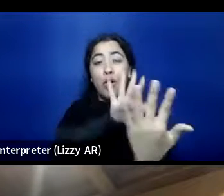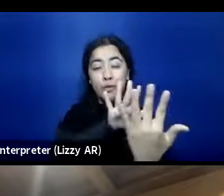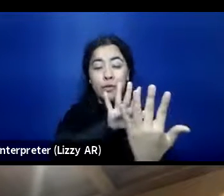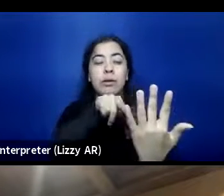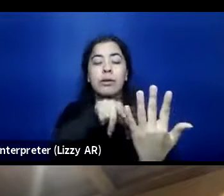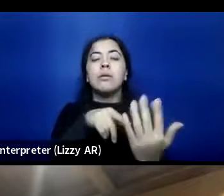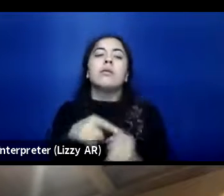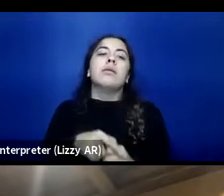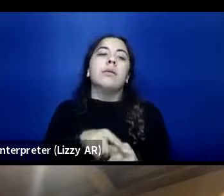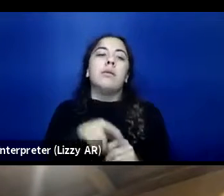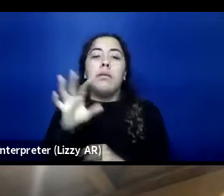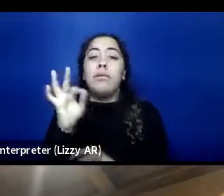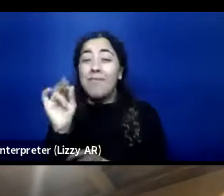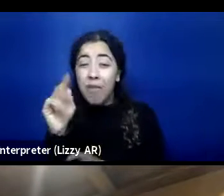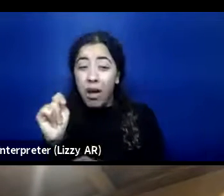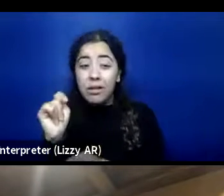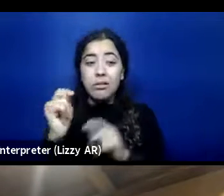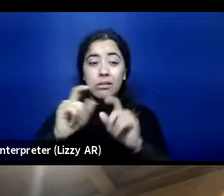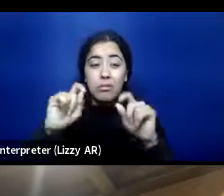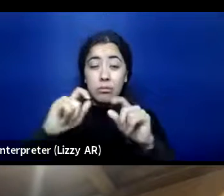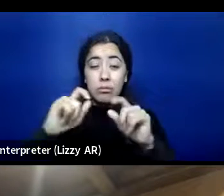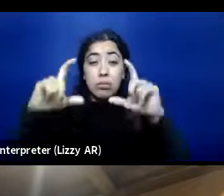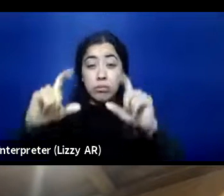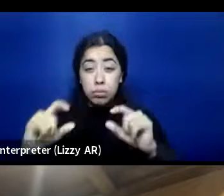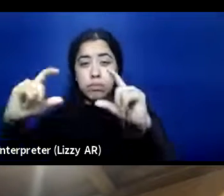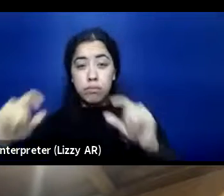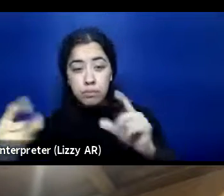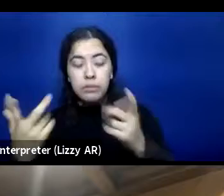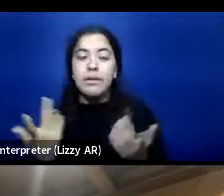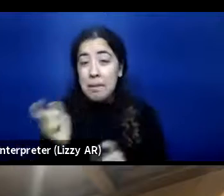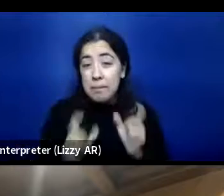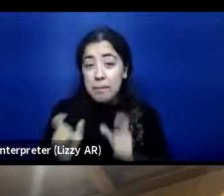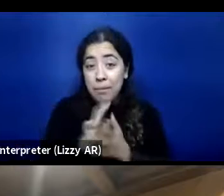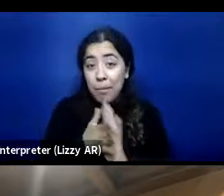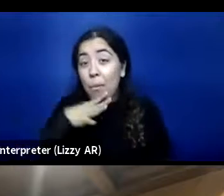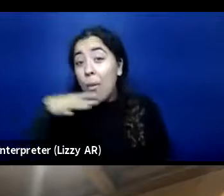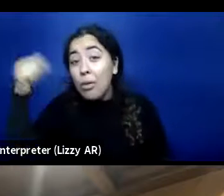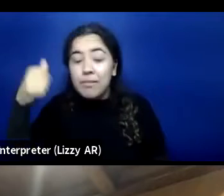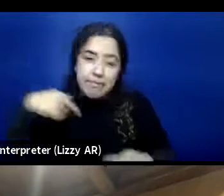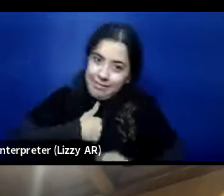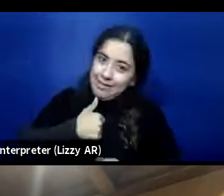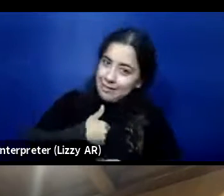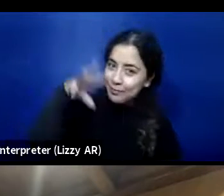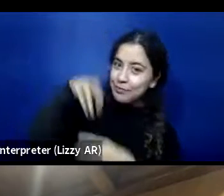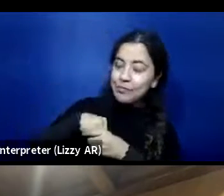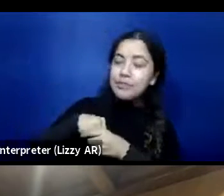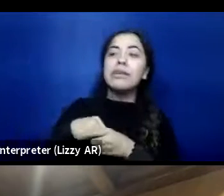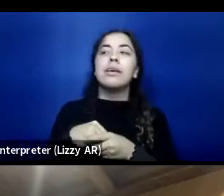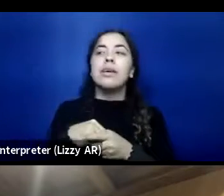that frankly will help people as they get older, including me and many others who might have